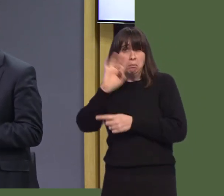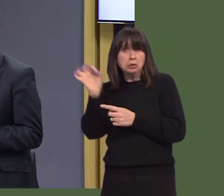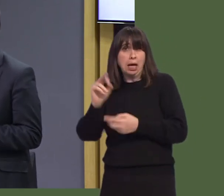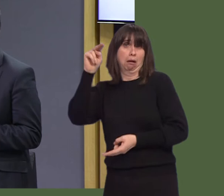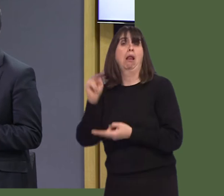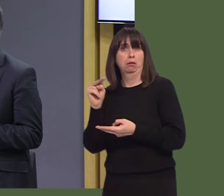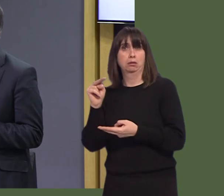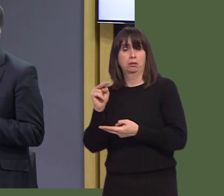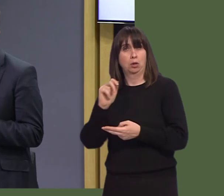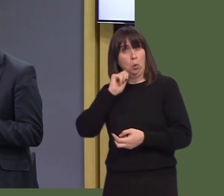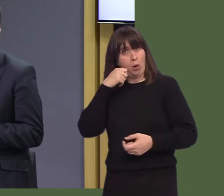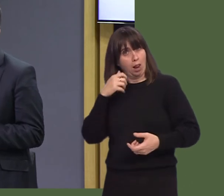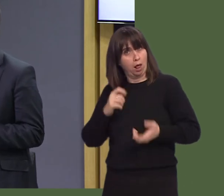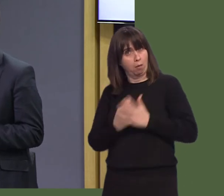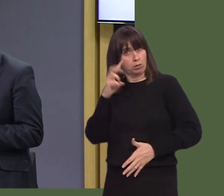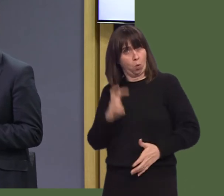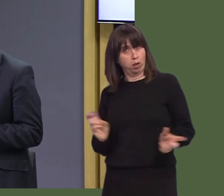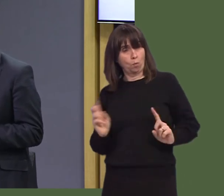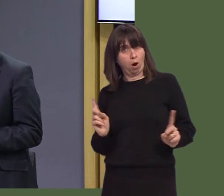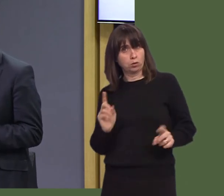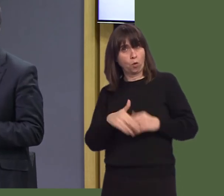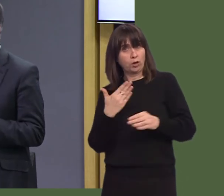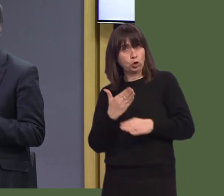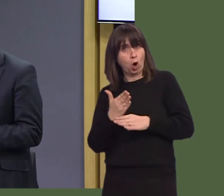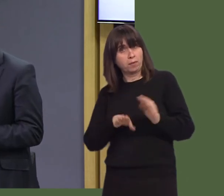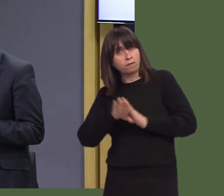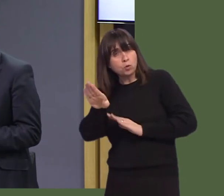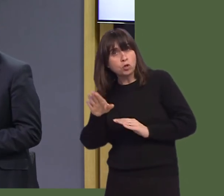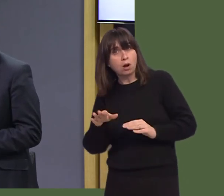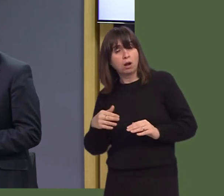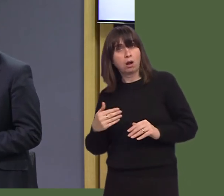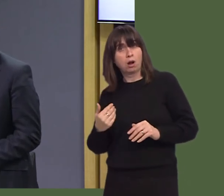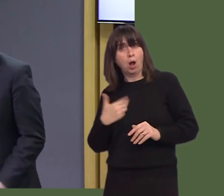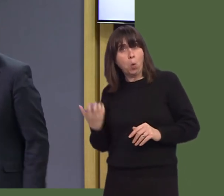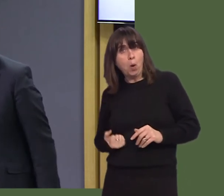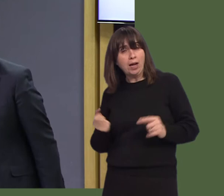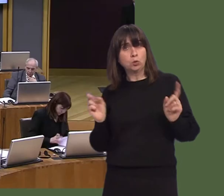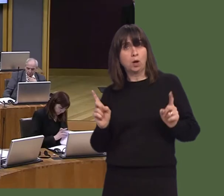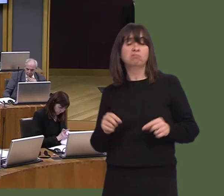to his Government in London, but he has sat there and done nothing. Ruth Davidson sits in the UK Cabinet.